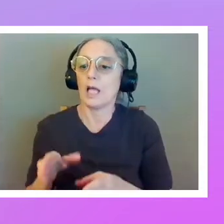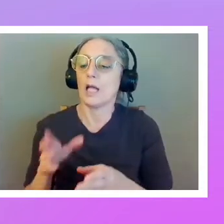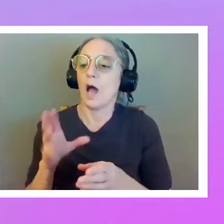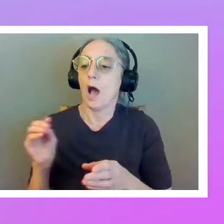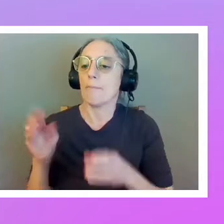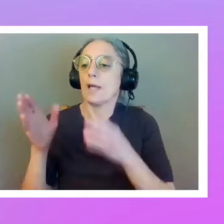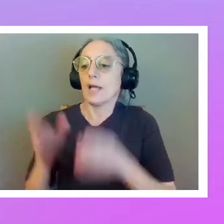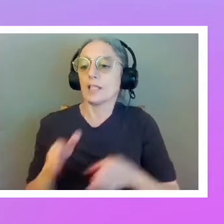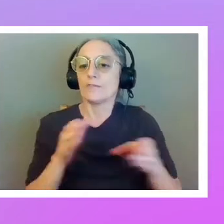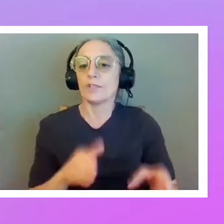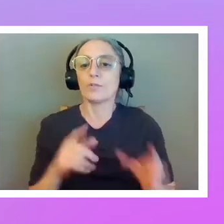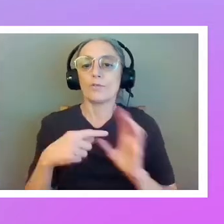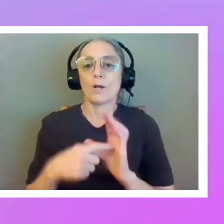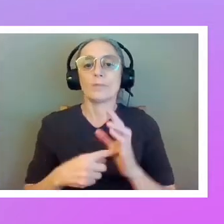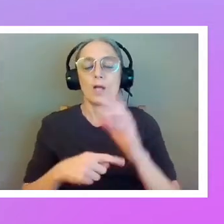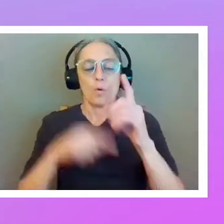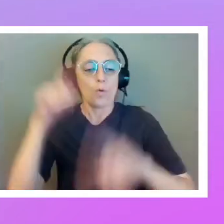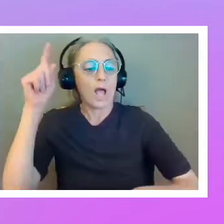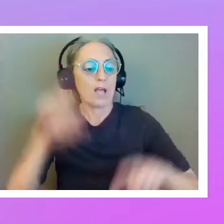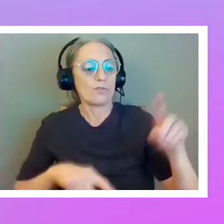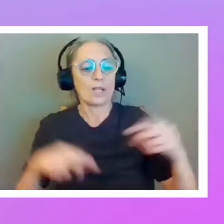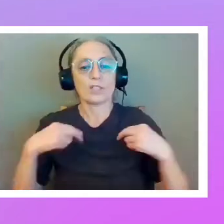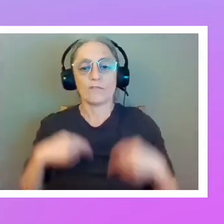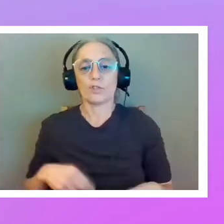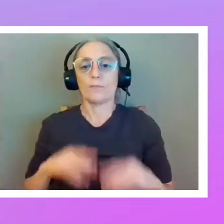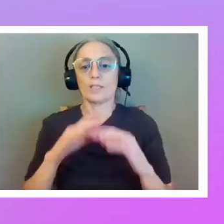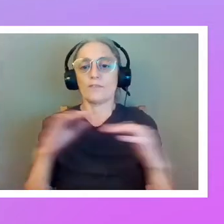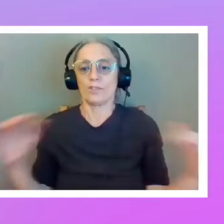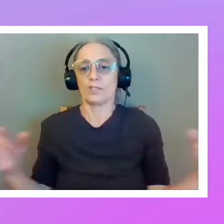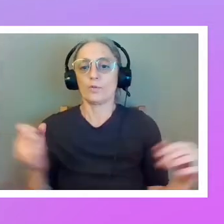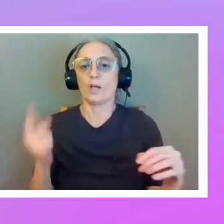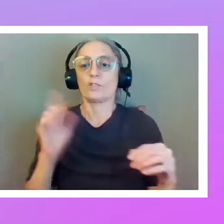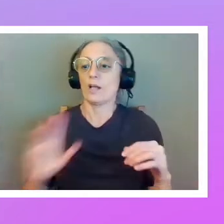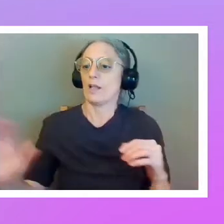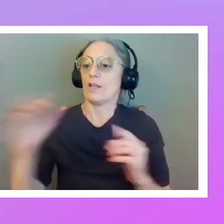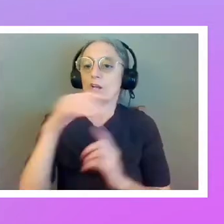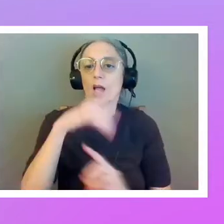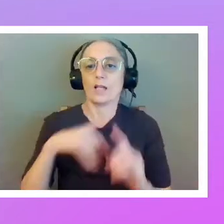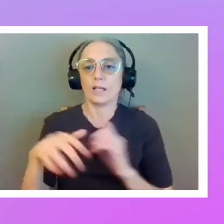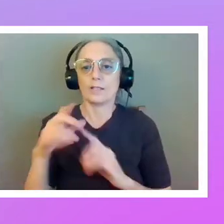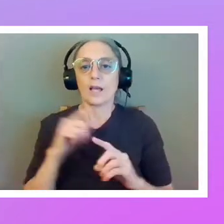of human diversity to understand their context and methods of accessing technology.